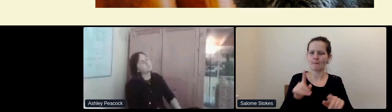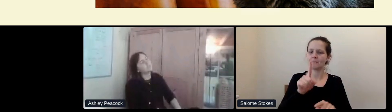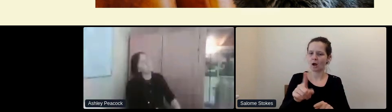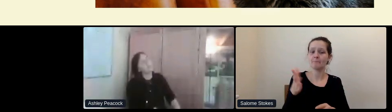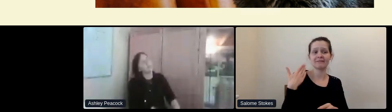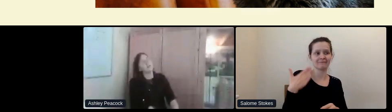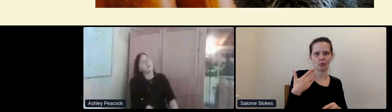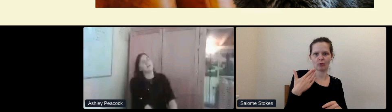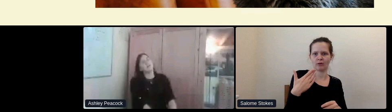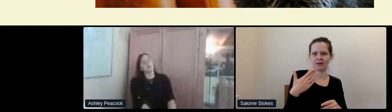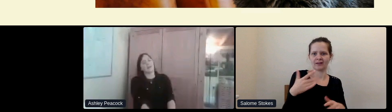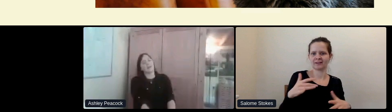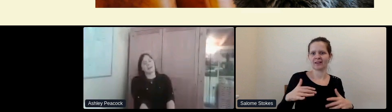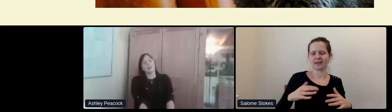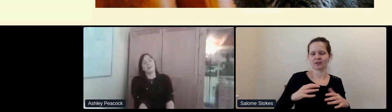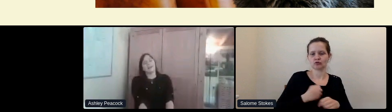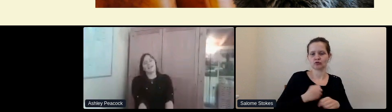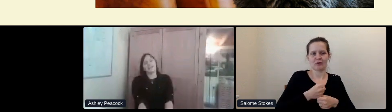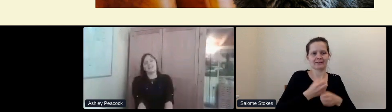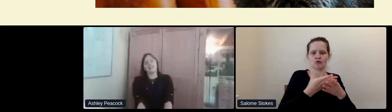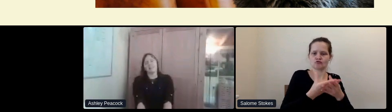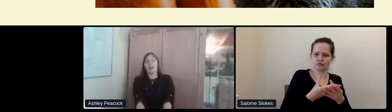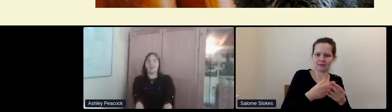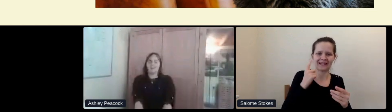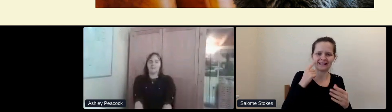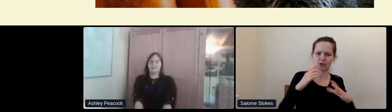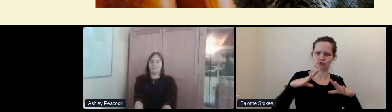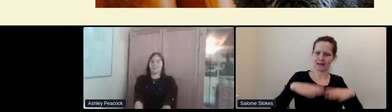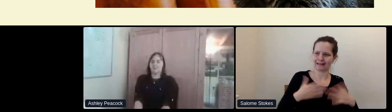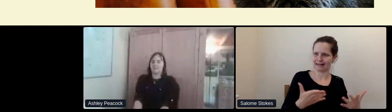Right and so if you have less resources,